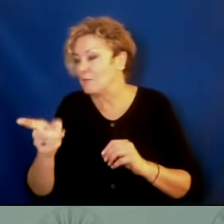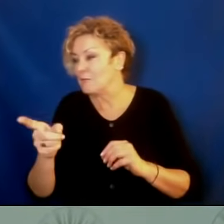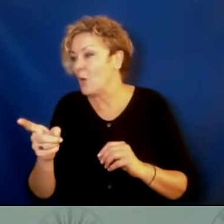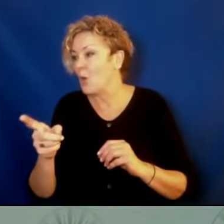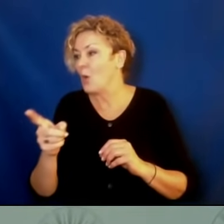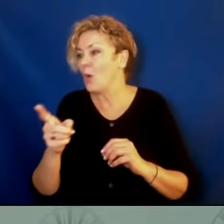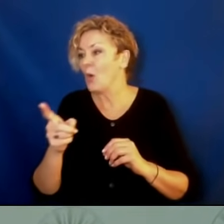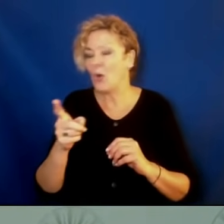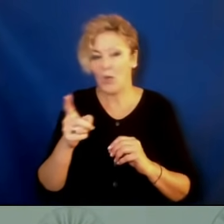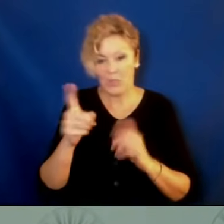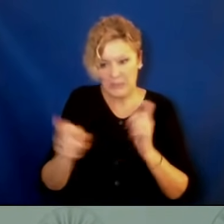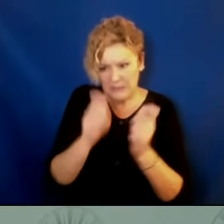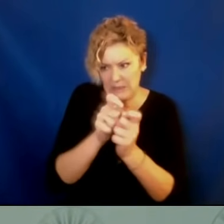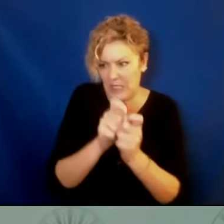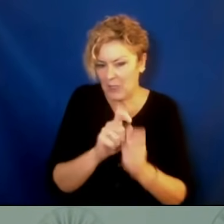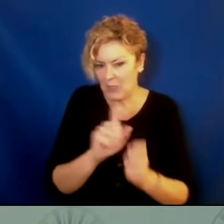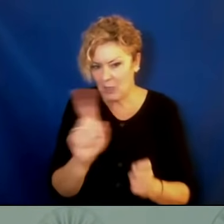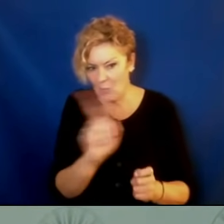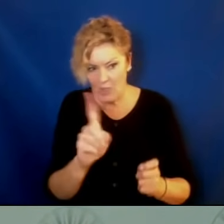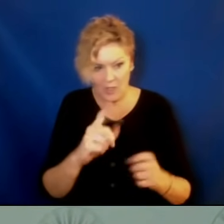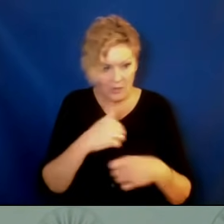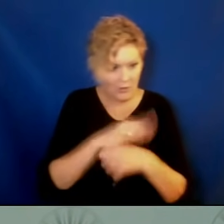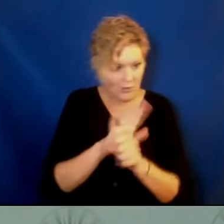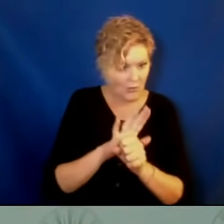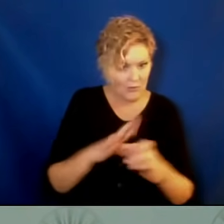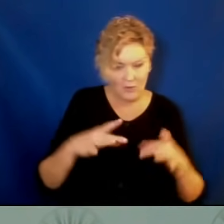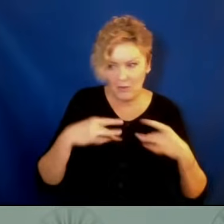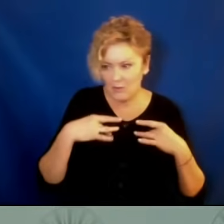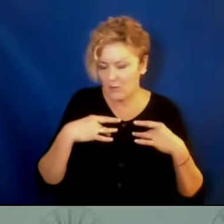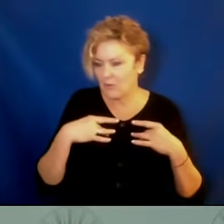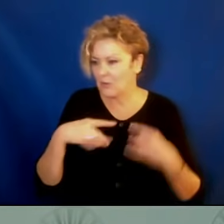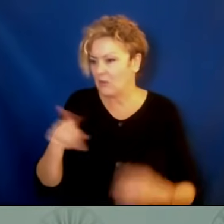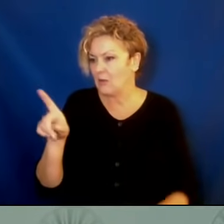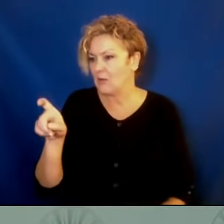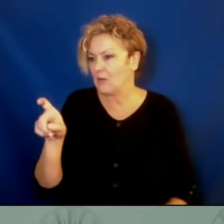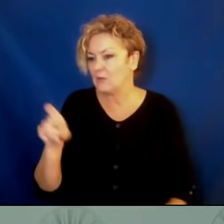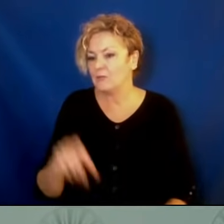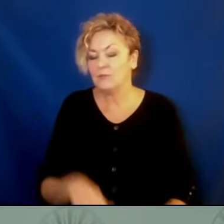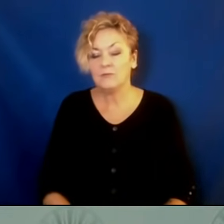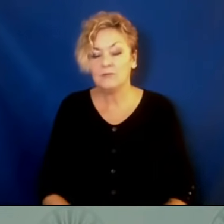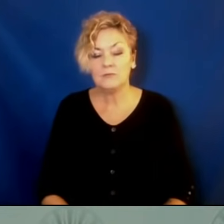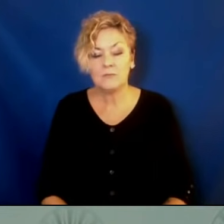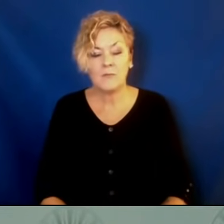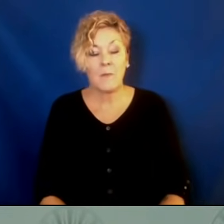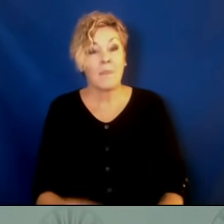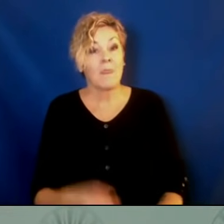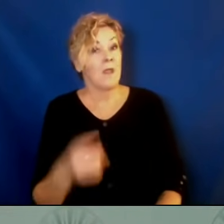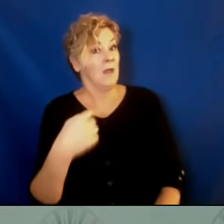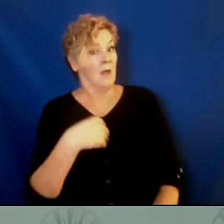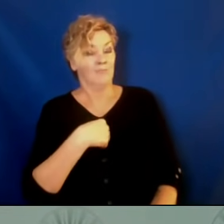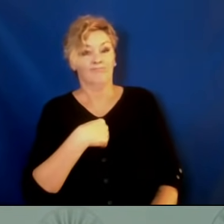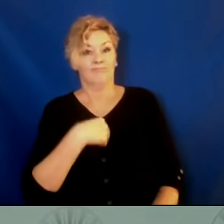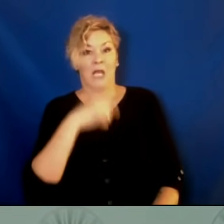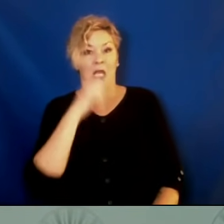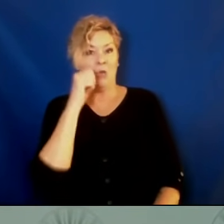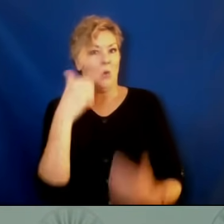identified in a larger Fraser Health area and whether connected to the weekend whether there were any measures being put in place to